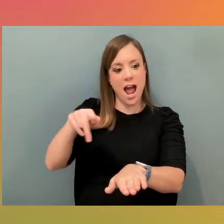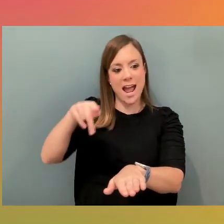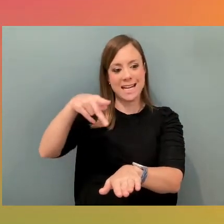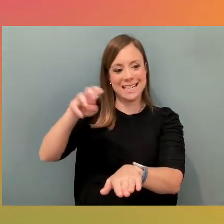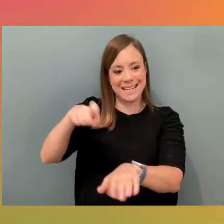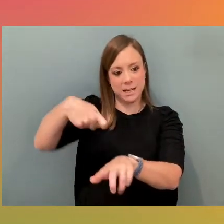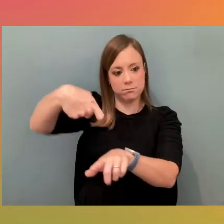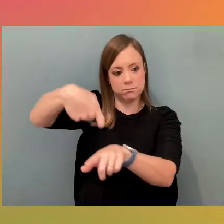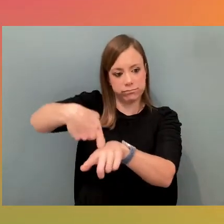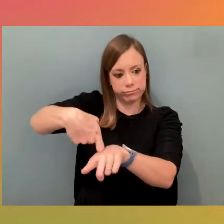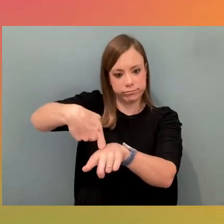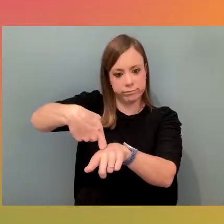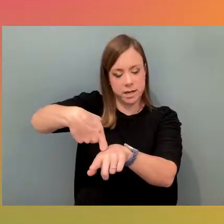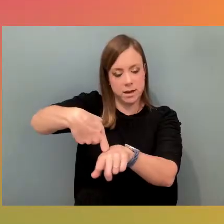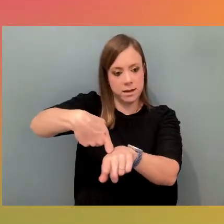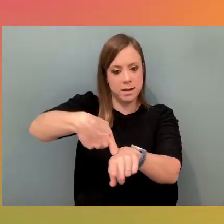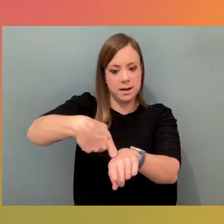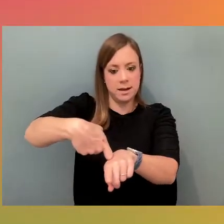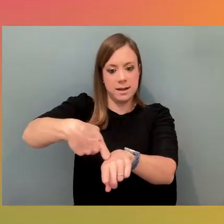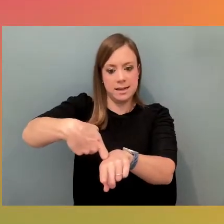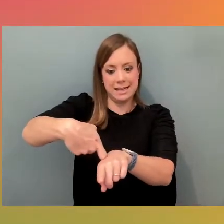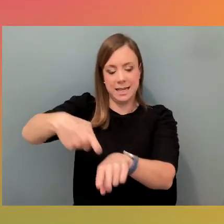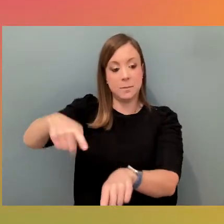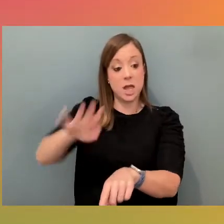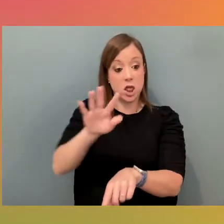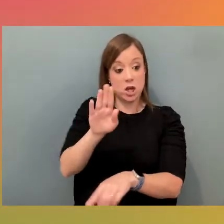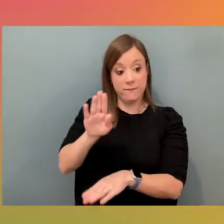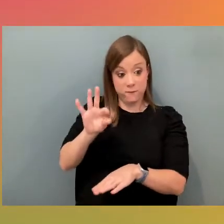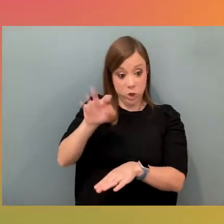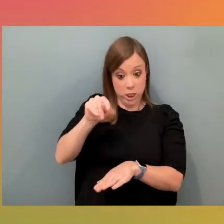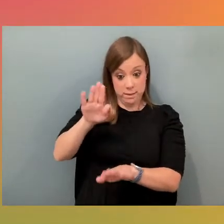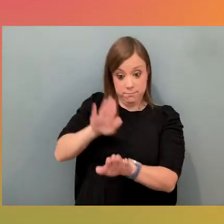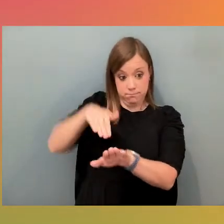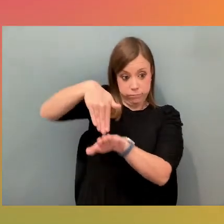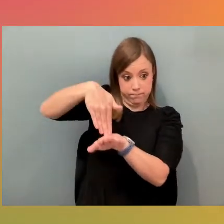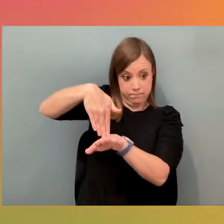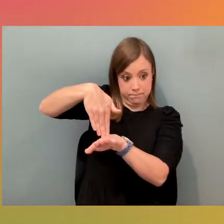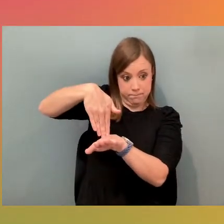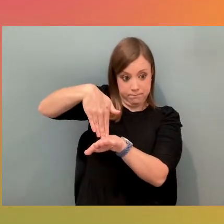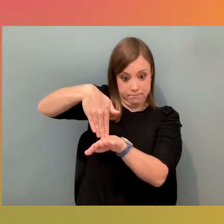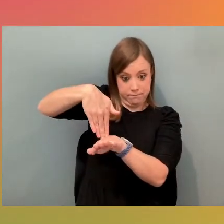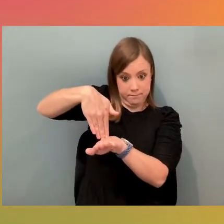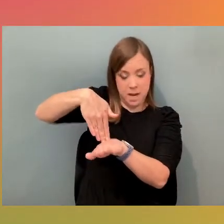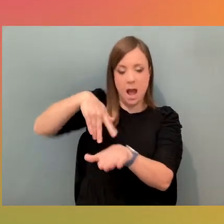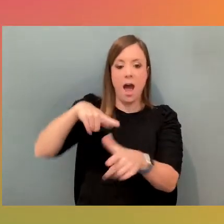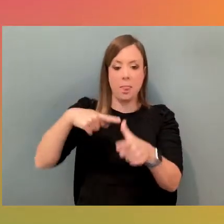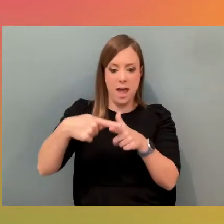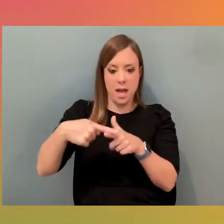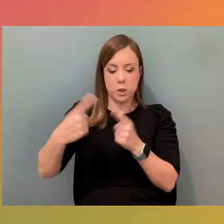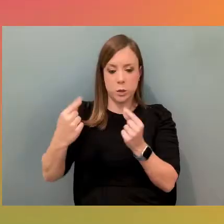RIGHT KNEE IS COMING TO THE GROUND. KEEP YOUR RIGHT TOE TUCKED. AND LIFT THE ARMS UP.